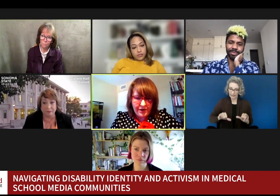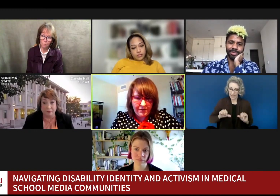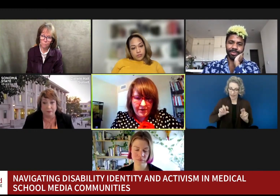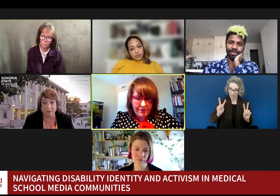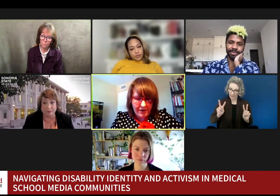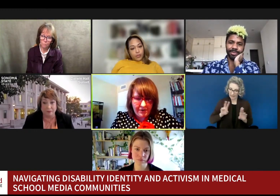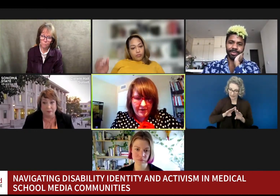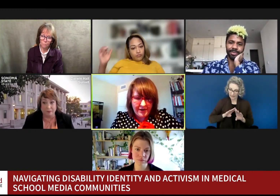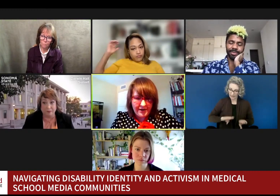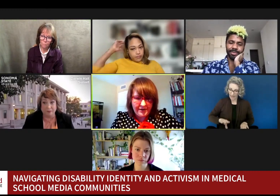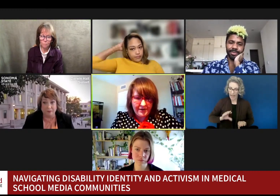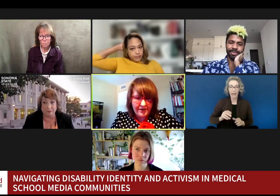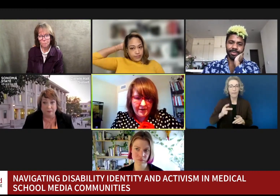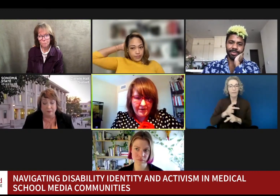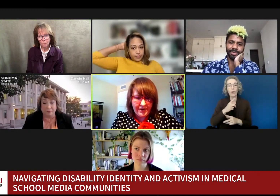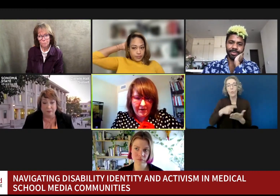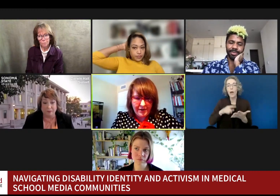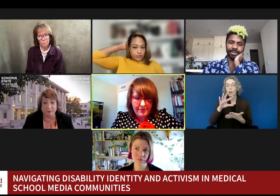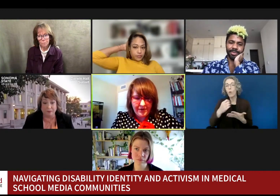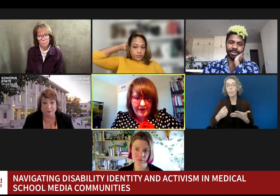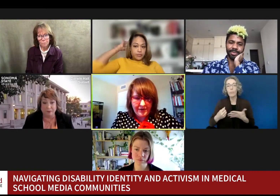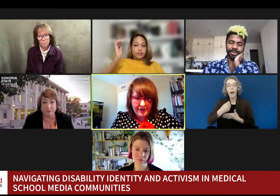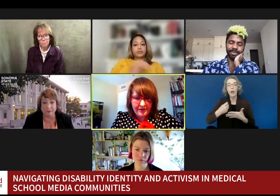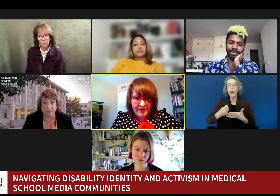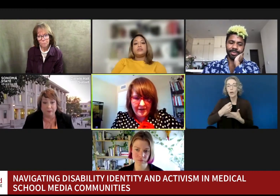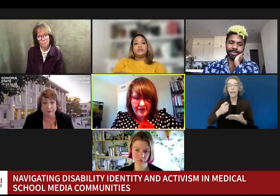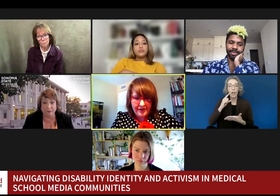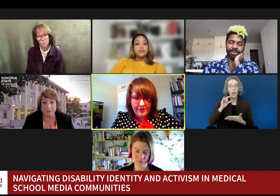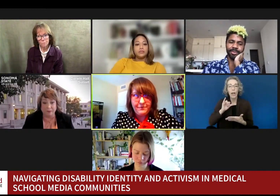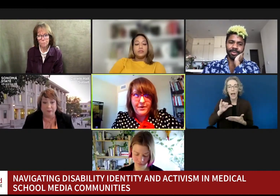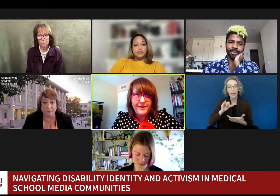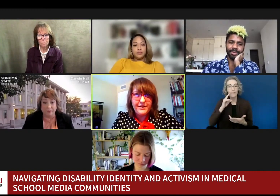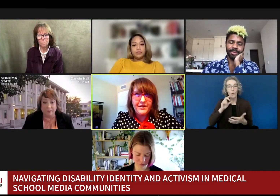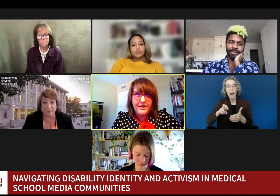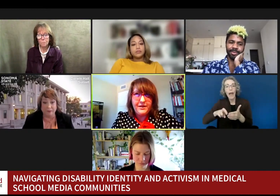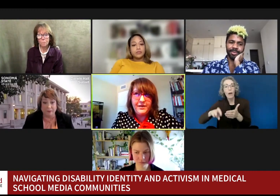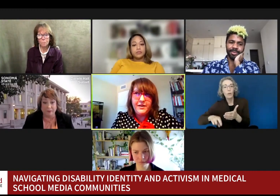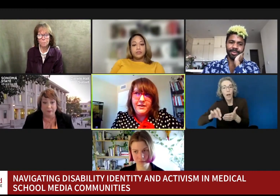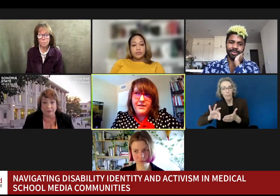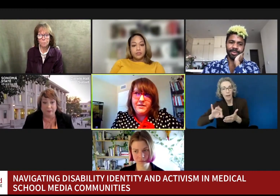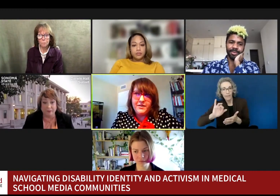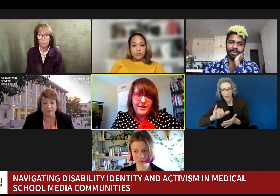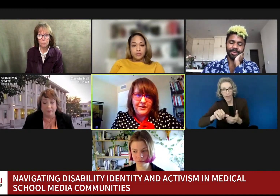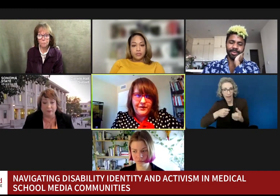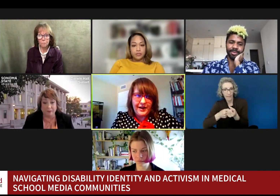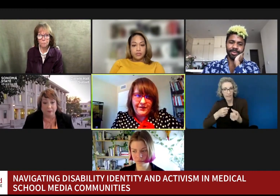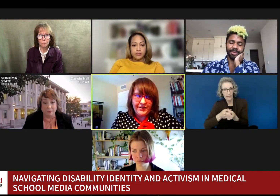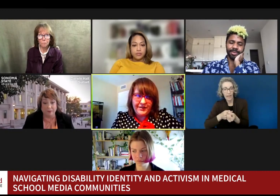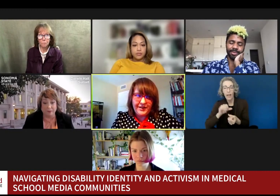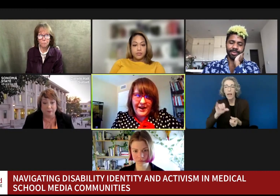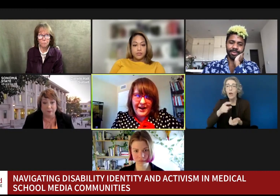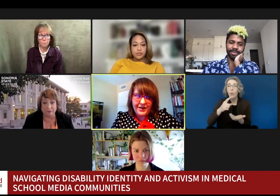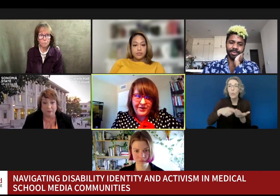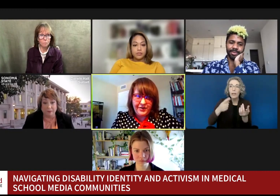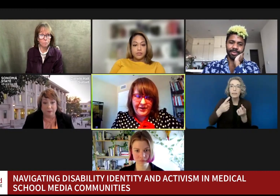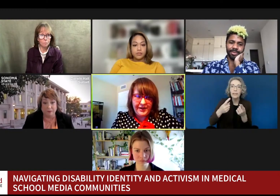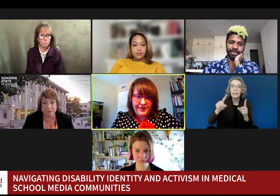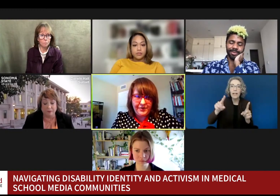want to prioritize in terms of the outcome of your advocacy. What does a successful advocacy action look like to you?